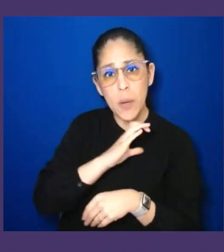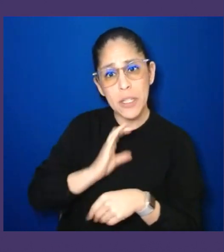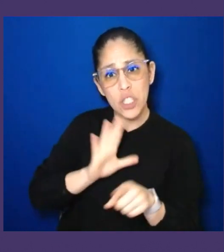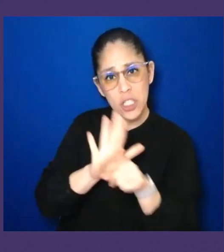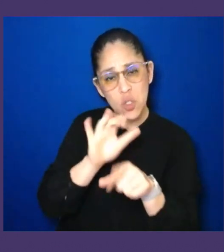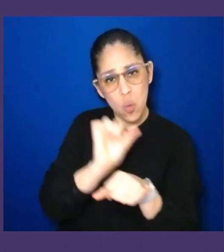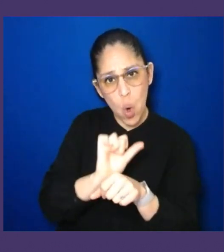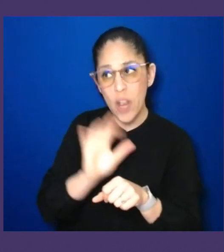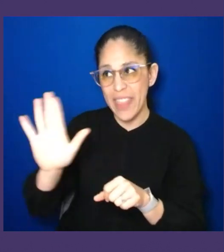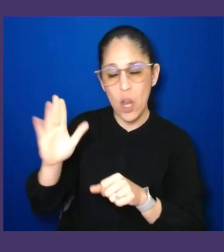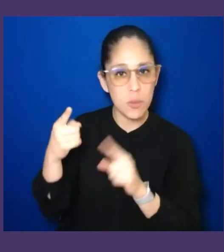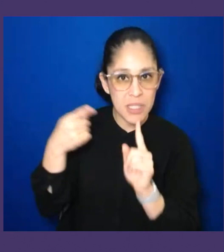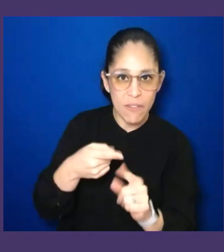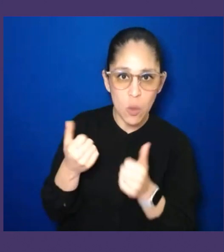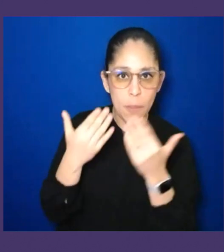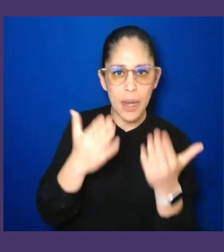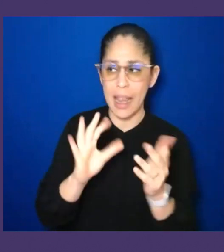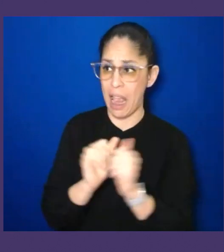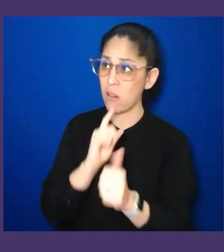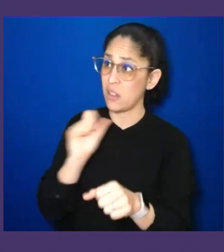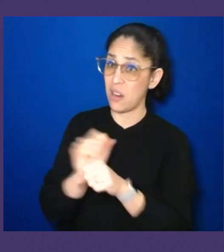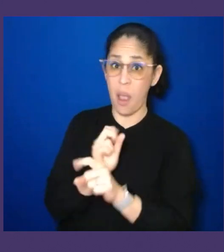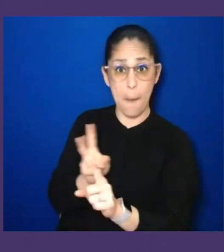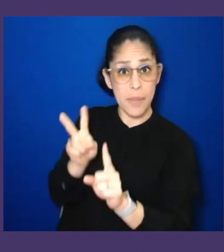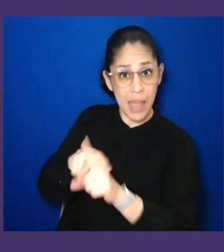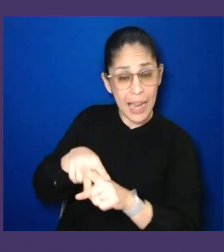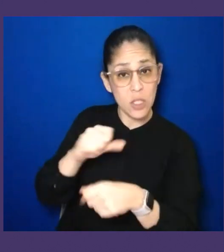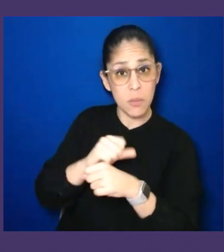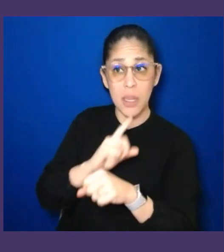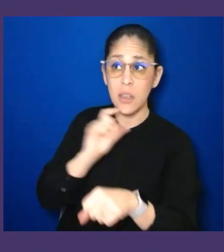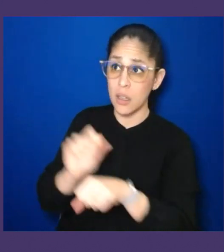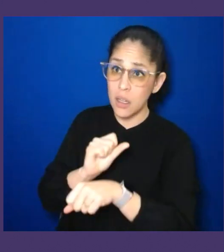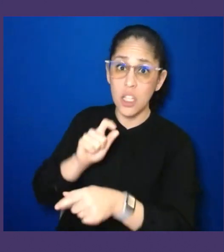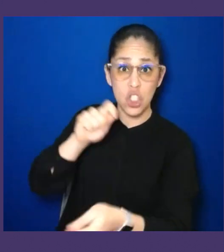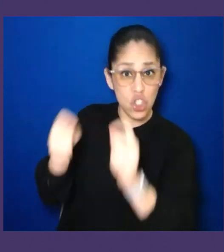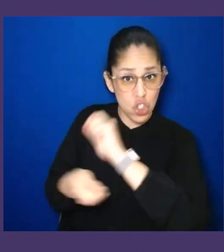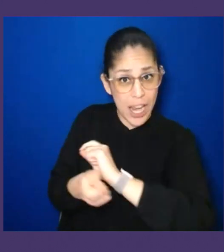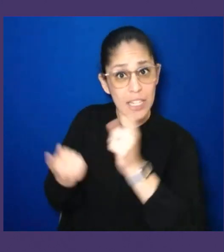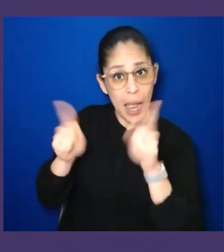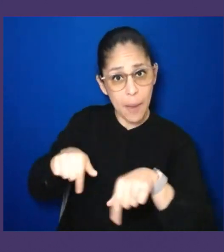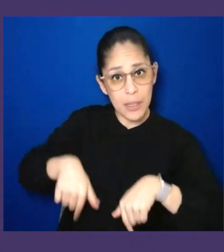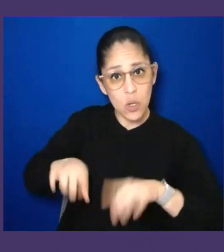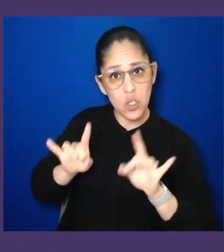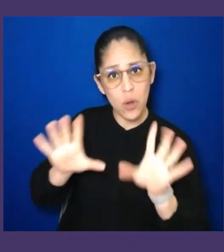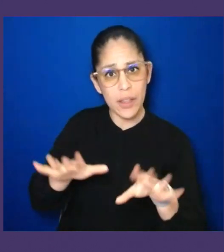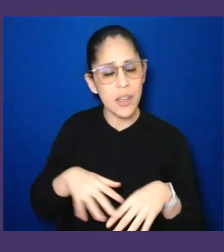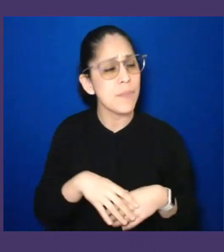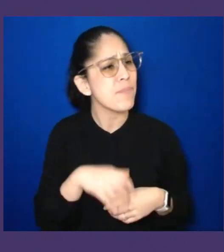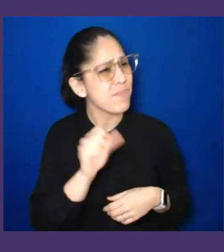is it being leveraged to make real change in Australia? Jordan Steele John: Absolutely. The Royal Commission,